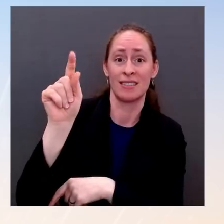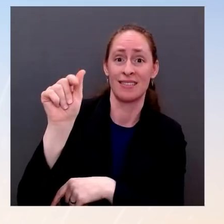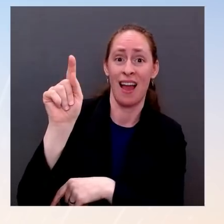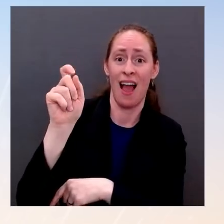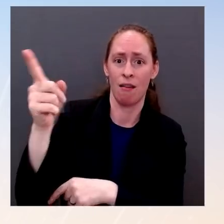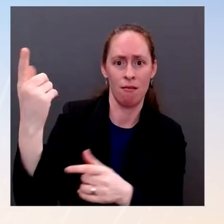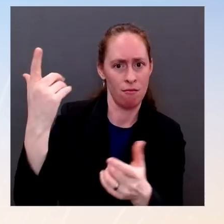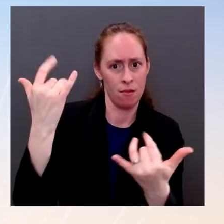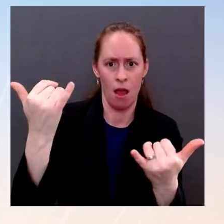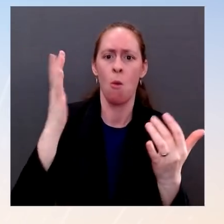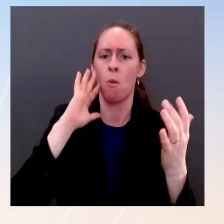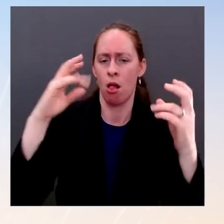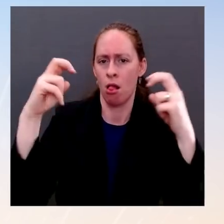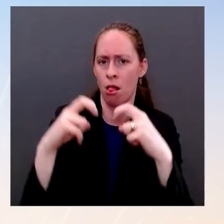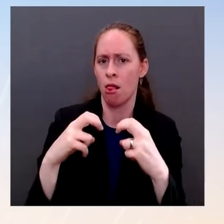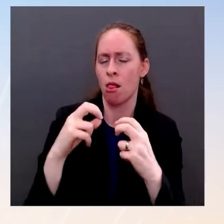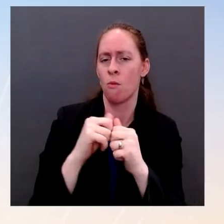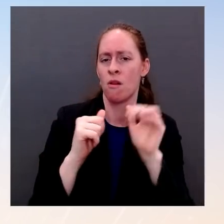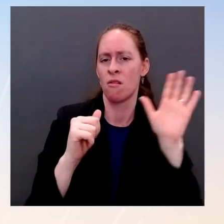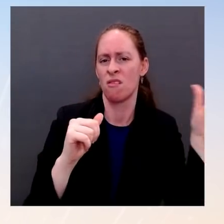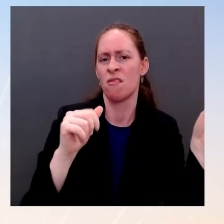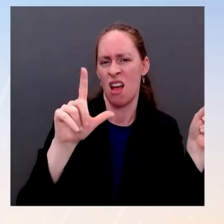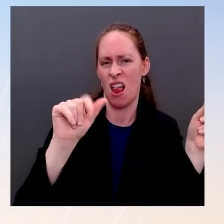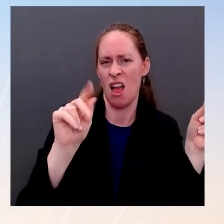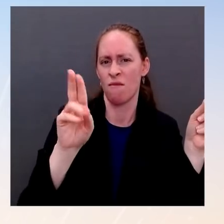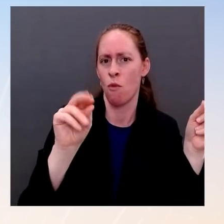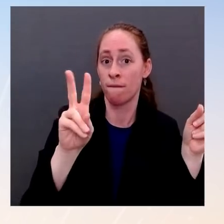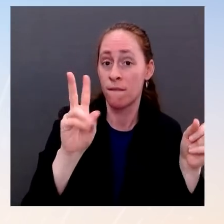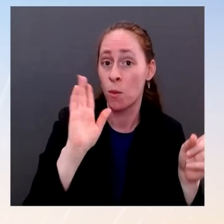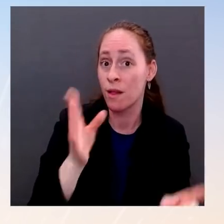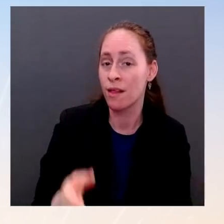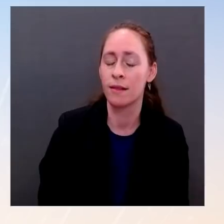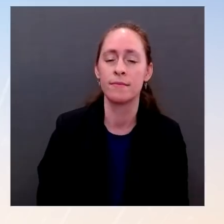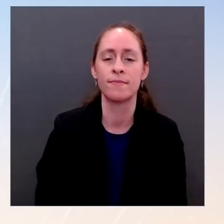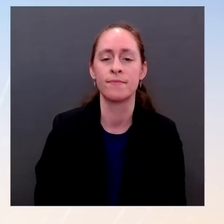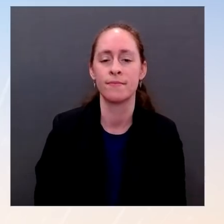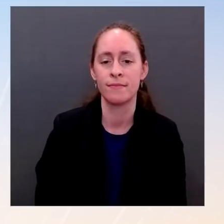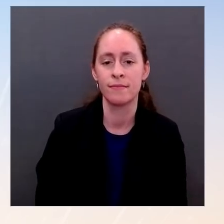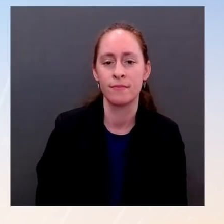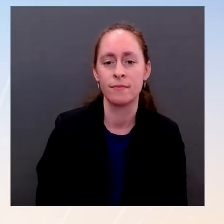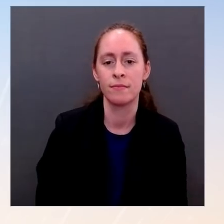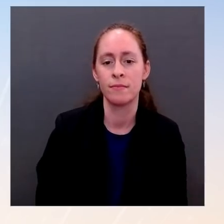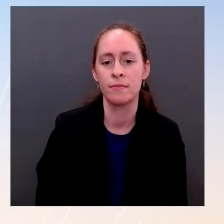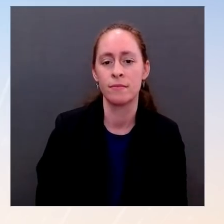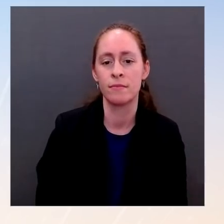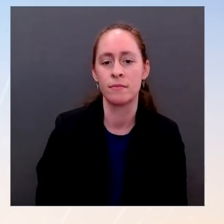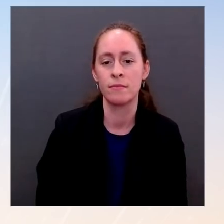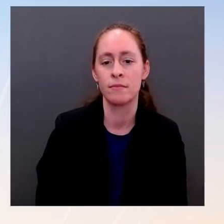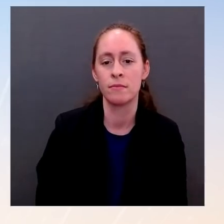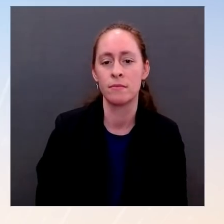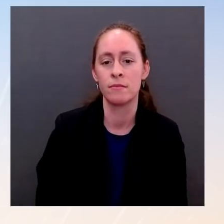But in terms of -- in terms of these reports, yes, it is a good example of what we're seeing --